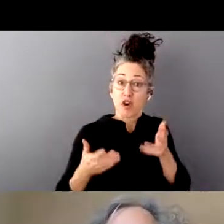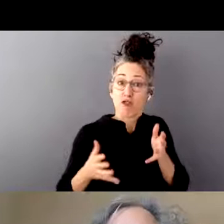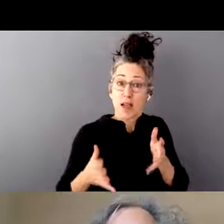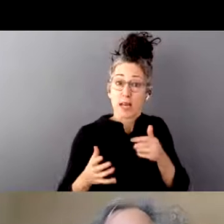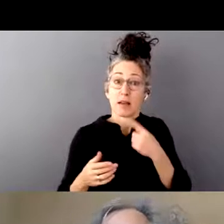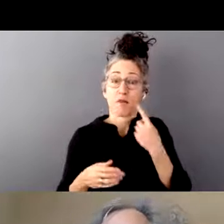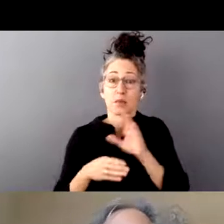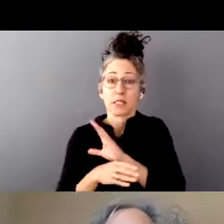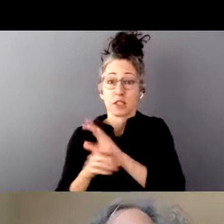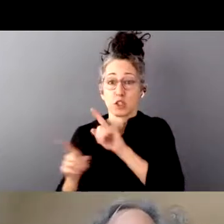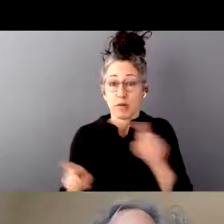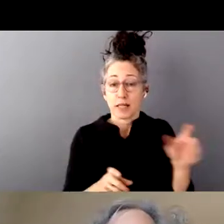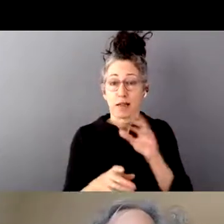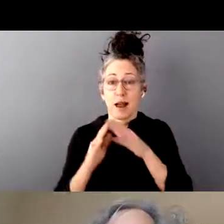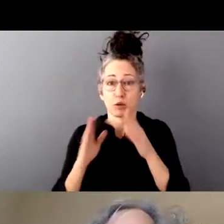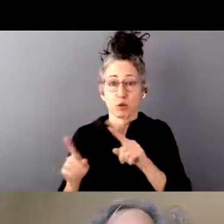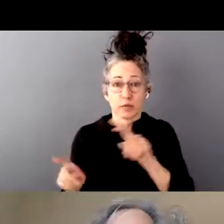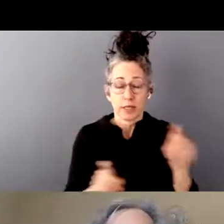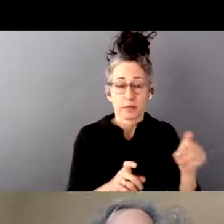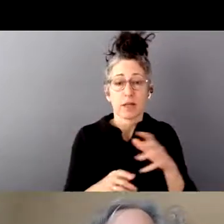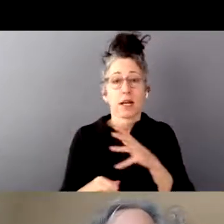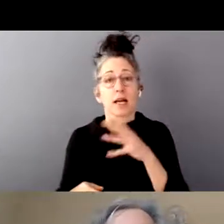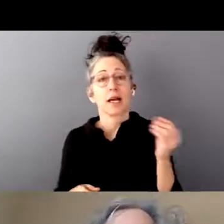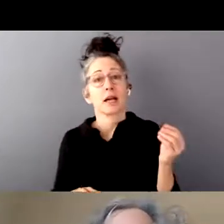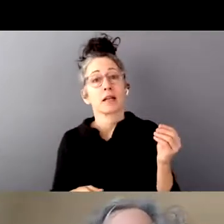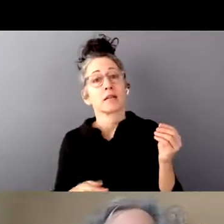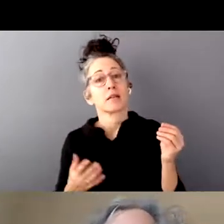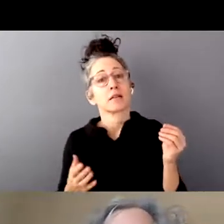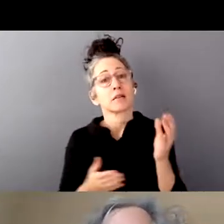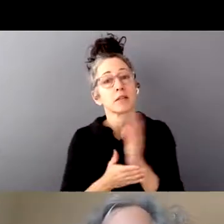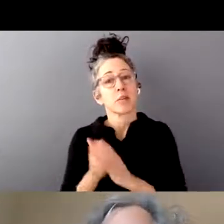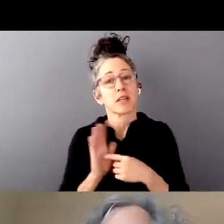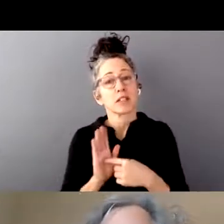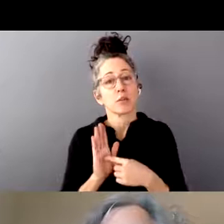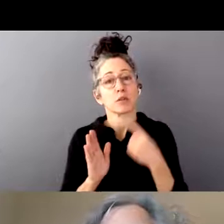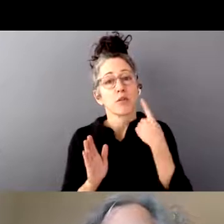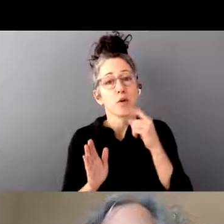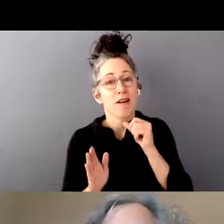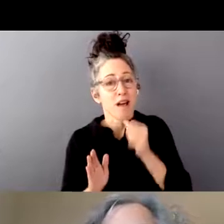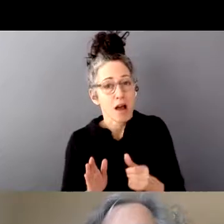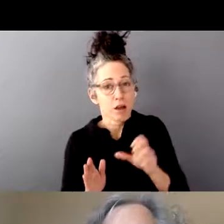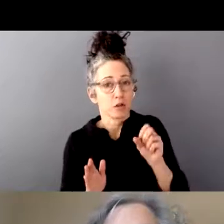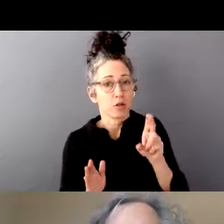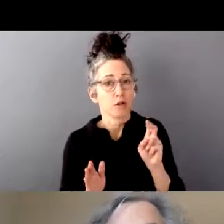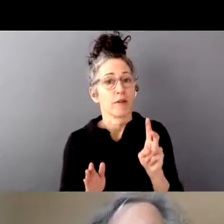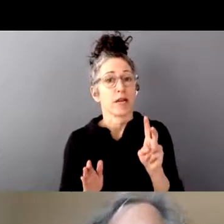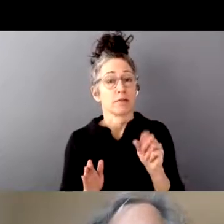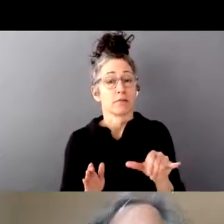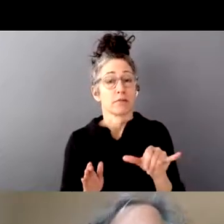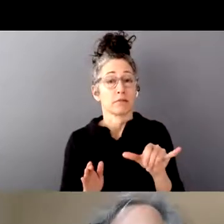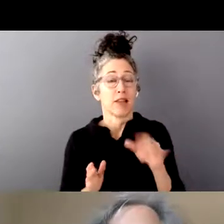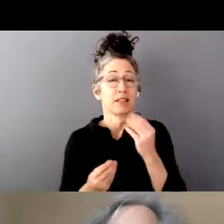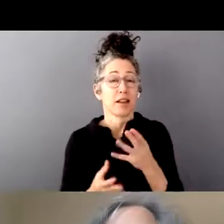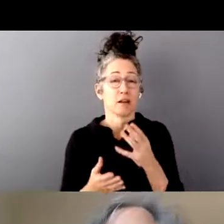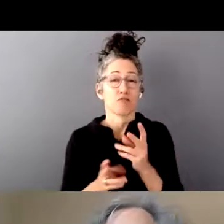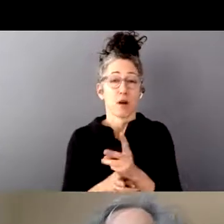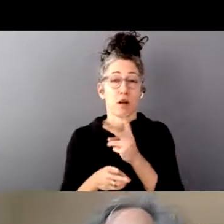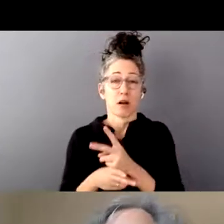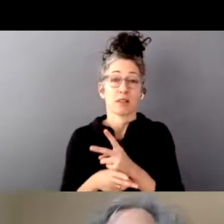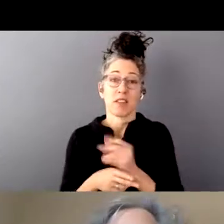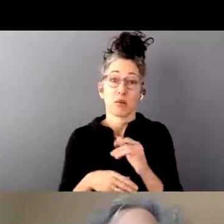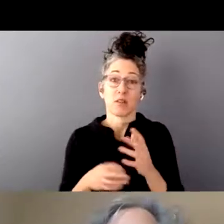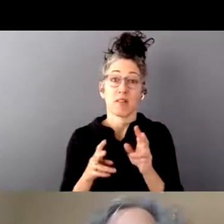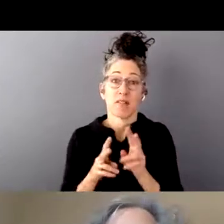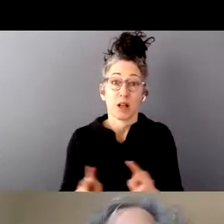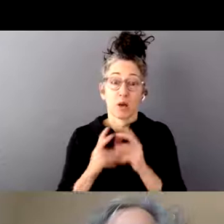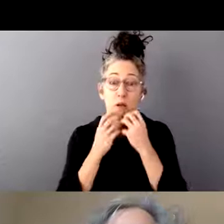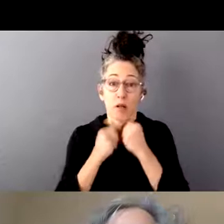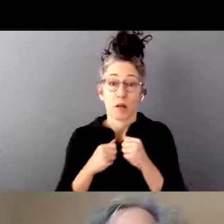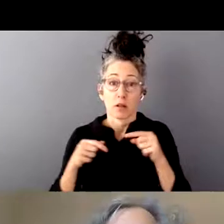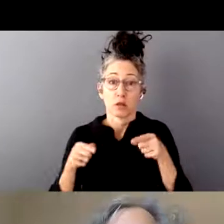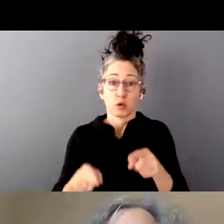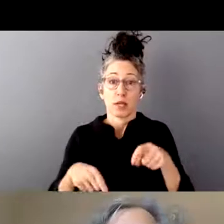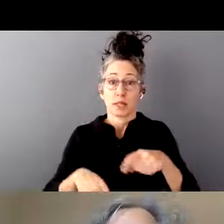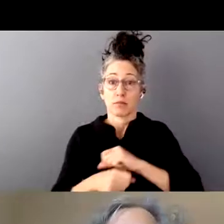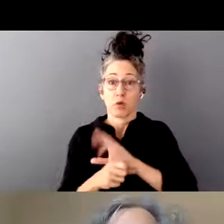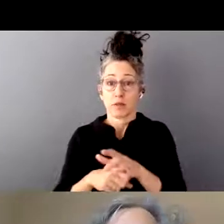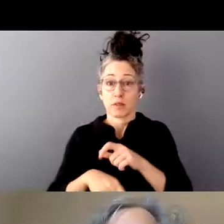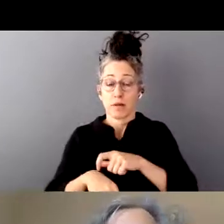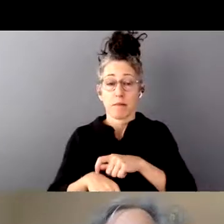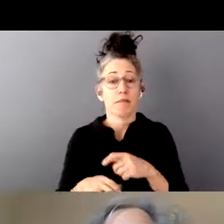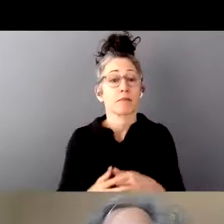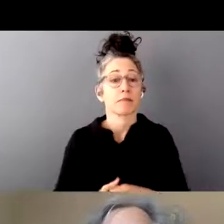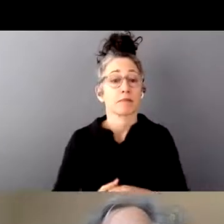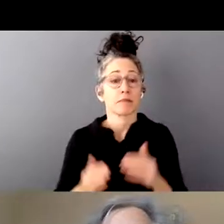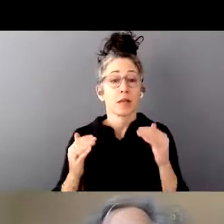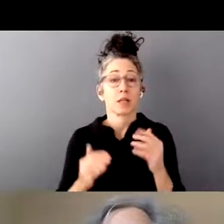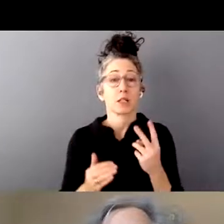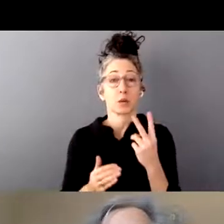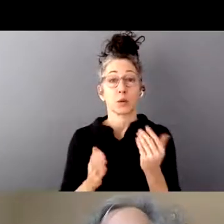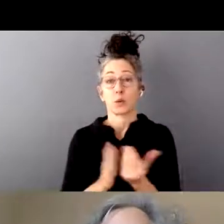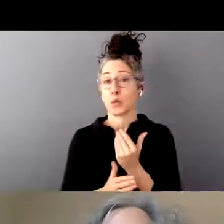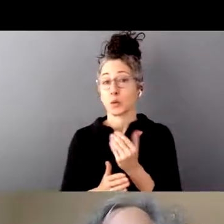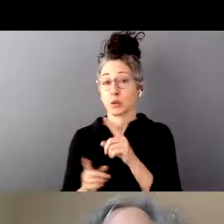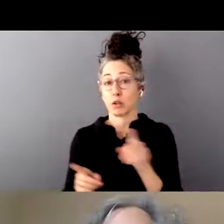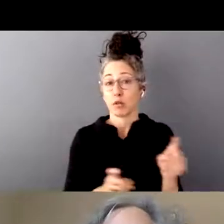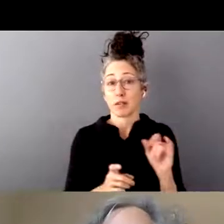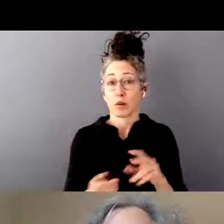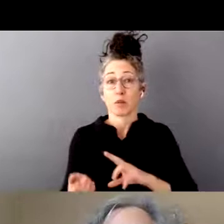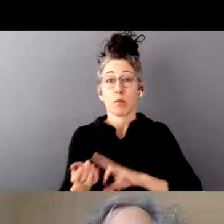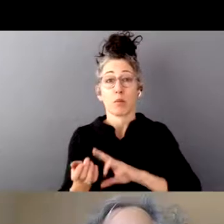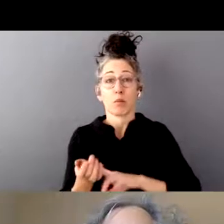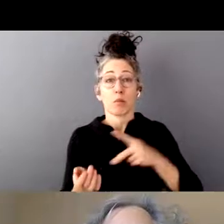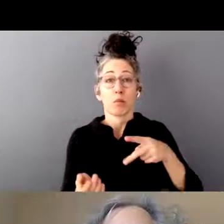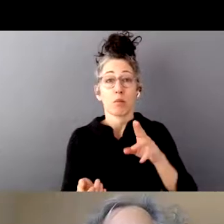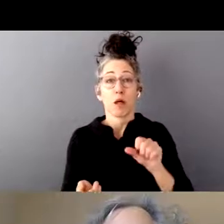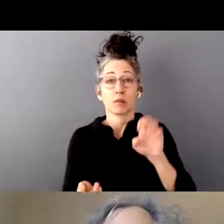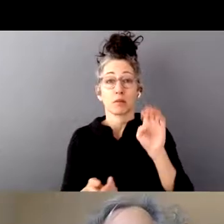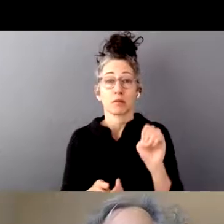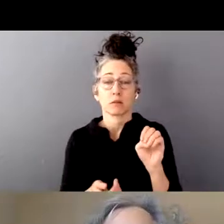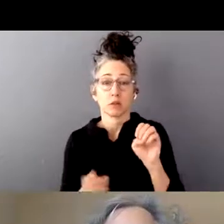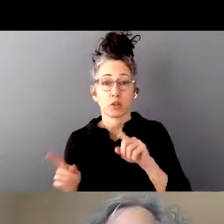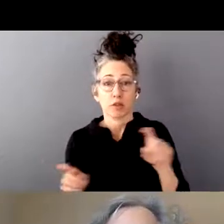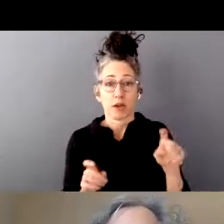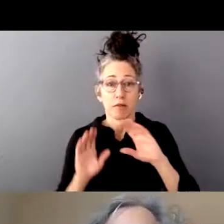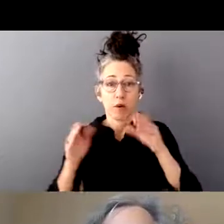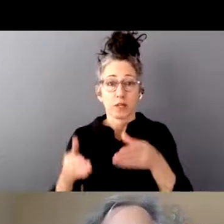data products that were particularly valuable during this period. Talk about two new surveys, which is our pulse surveys with a focus on the household pulse survey, and then a bit about the health impacts.